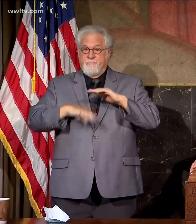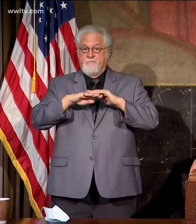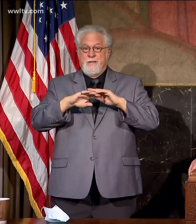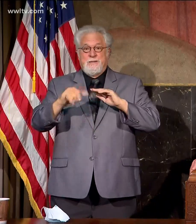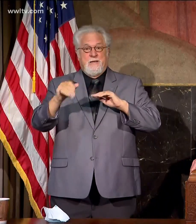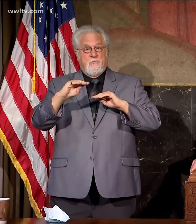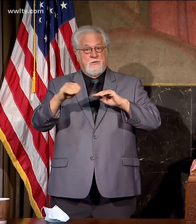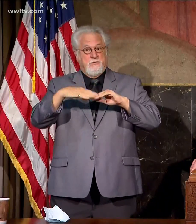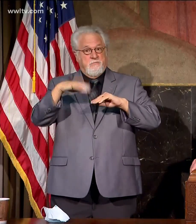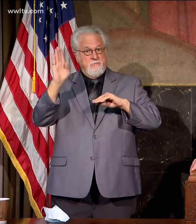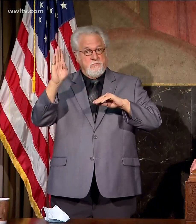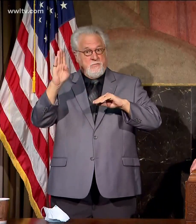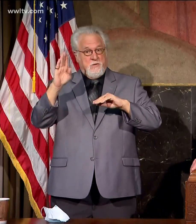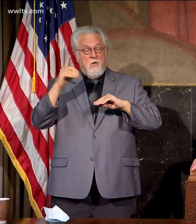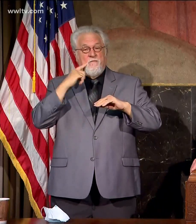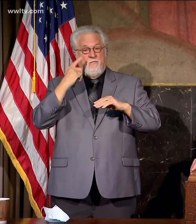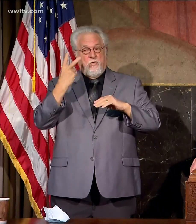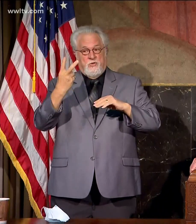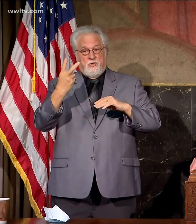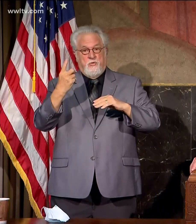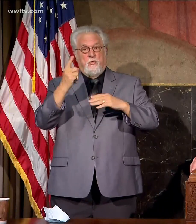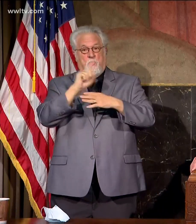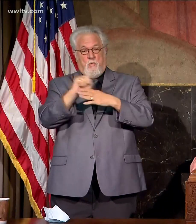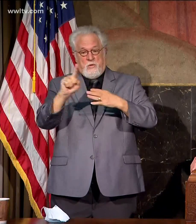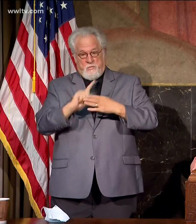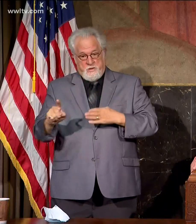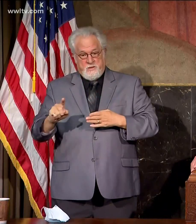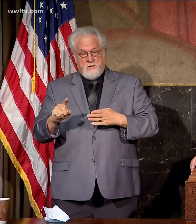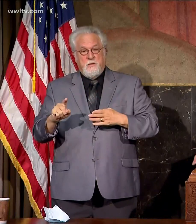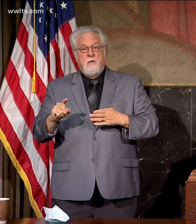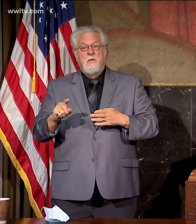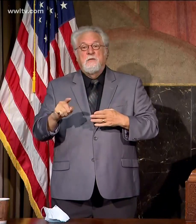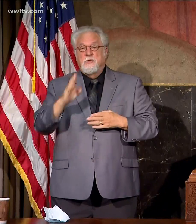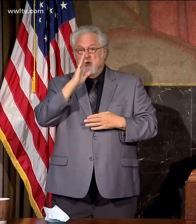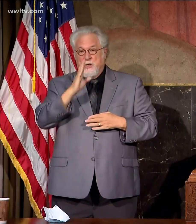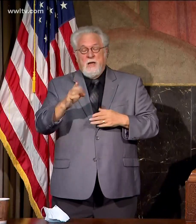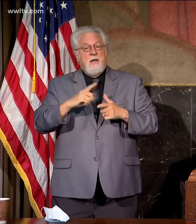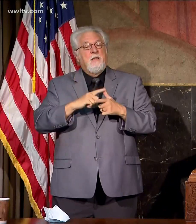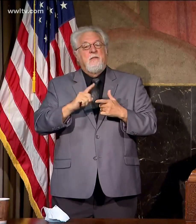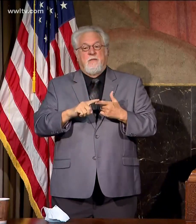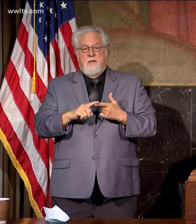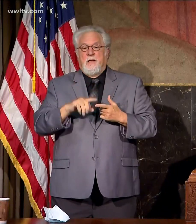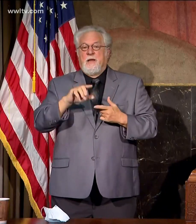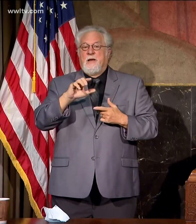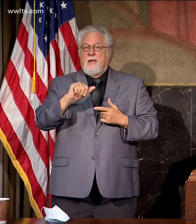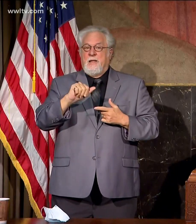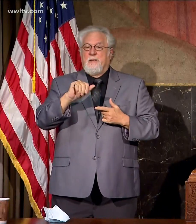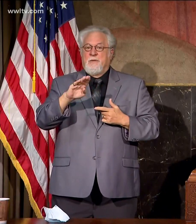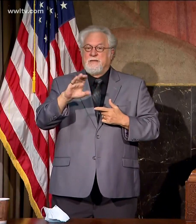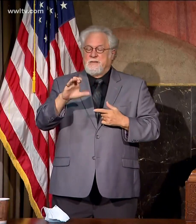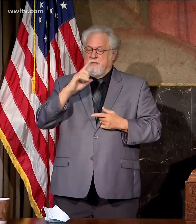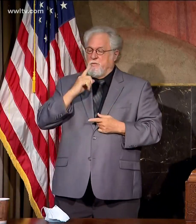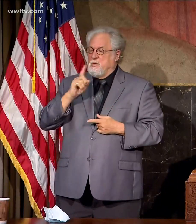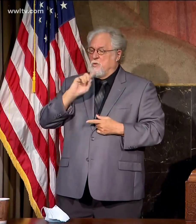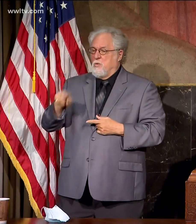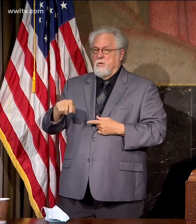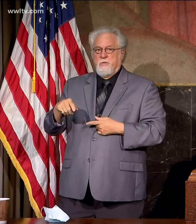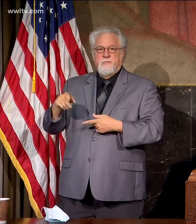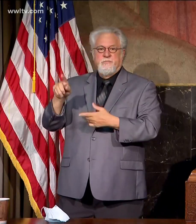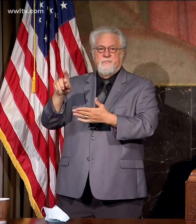RESPECTIVE PARISHES, ATC IS GOING RESPECTIVE PARISHES, ATC IS GOING TO RESPECTIVE PARISHES, ATC IS GOING TO CONTINUE RESPECTIVE PARISHES, ATC IS GOING TO CONTINUE TO RESPECTIVE PARISHES, ATC IS GOING TO CONTINUE TO MONITOR GOING TO CONTINUE TO MONITOR GOING TO CONTINUE TO MONITOR PARISHES GOING TO CONTINUE TO MONITOR PARISHES THAT GOING TO CONTINUE TO MONITOR PARISHES THAT HAVE GOING TO CONTINUE TO MONITOR PARISHES THAT HAVE BEEN PARISHES THAT HAVE BEEN PARISHES THAT HAVE BEEN APPROVED PARISHES THAT HAVE BEEN APPROVED TO PARISHES THAT HAVE BEEN APPROVED TO REOPEN PARISHES THAT HAVE BEEN APPROVED TO REOPEN BARS PARISHES THAT HAVE BEEN APPROVED TO REOPEN BARS SHOULD APPROVED TO REOPEN BARS SHOULD APPROVED TO REOPEN BARS SHOULD THE APPROVED TO REOPEN BARS SHOULD THE PARISH APPROVED TO REOPEN BARS SHOULD THE PARISH REACH APPROVED TO REOPEN BARS SHOULD THE PARISH REACH THAT APPROVED TO REOPEN BARS SHOULD THE PARISH REACH THAT 10 THE PARISH REACH THAT 10 THE PARISH REACH THAT 10 PERCENT THE PARISH REACH THAT 10 PERCENT OR THE PARISH REACH THAT 10 PERCENT OR HIGHER THE PARISH REACH THAT 10 PERCENT OR HIGHER FOR THE PARISH REACH THAT 10 PERCENT OR HIGHER FOR TWO PERCENT OR HIGHER FOR TWO PERCENT OR HIGHER FOR TWO CONSECUTIVE PERCENT OR HIGHER FOR TWO CONSECUTIVE ONE PERCENT OR HIGHER FOR TWO CONSECUTIVE ONE WEEK